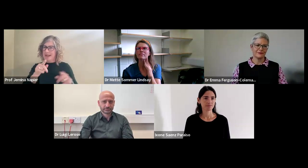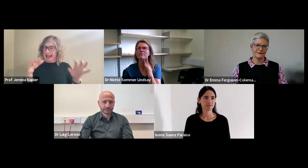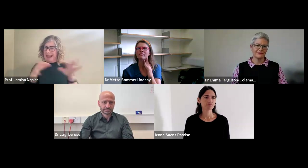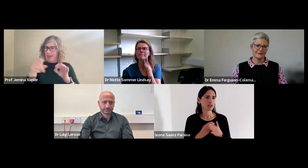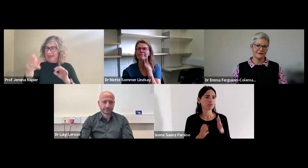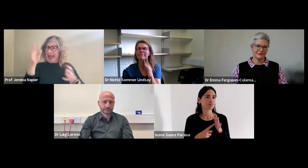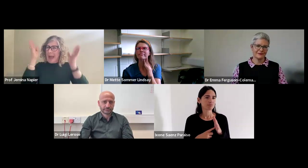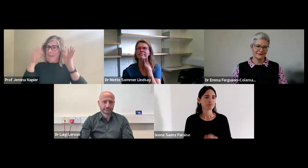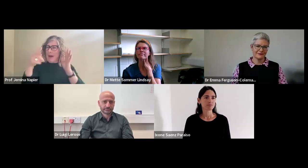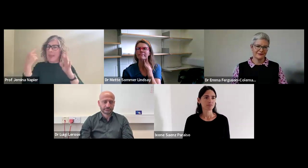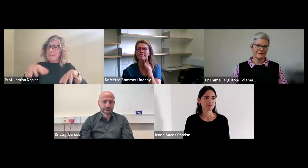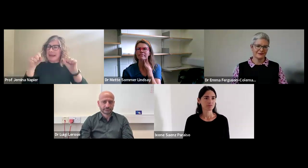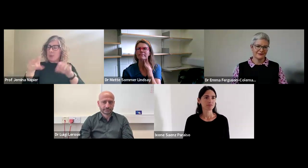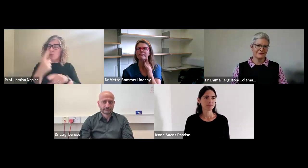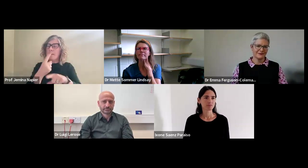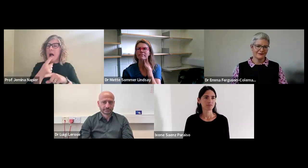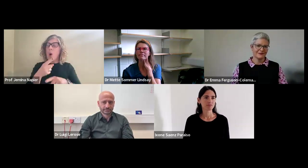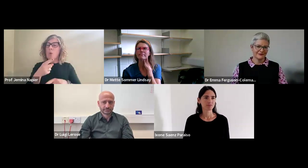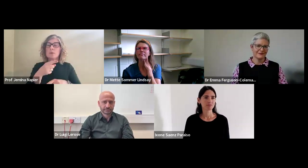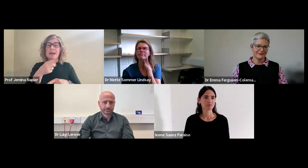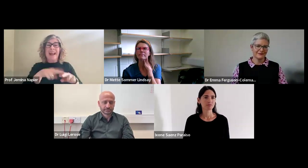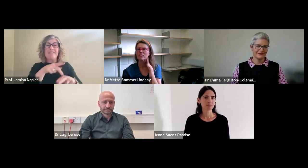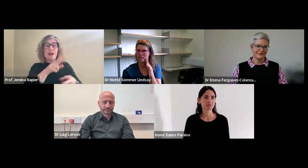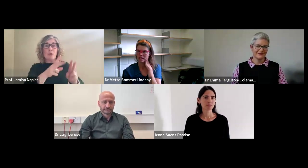develop relationships with interpreters. And it goes back to what Emma at the beginning was